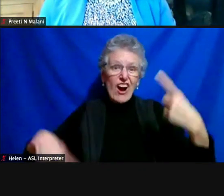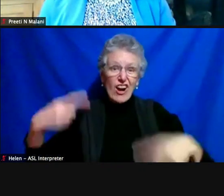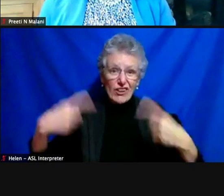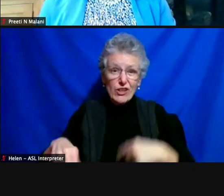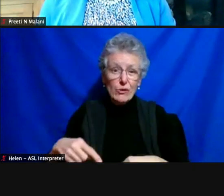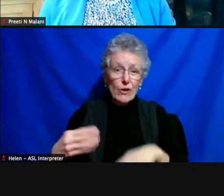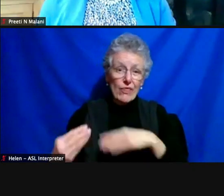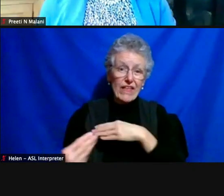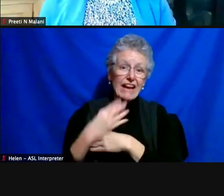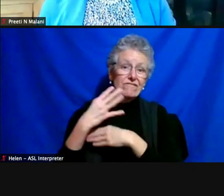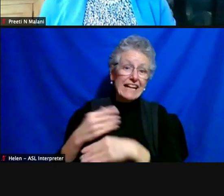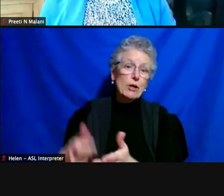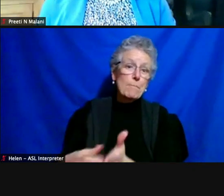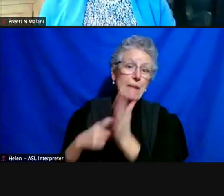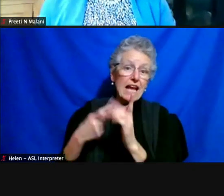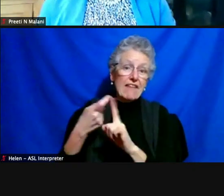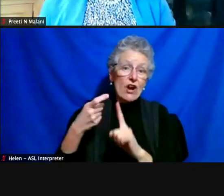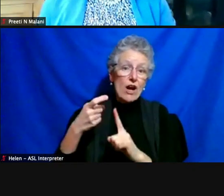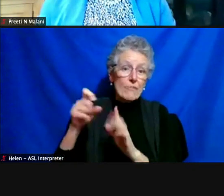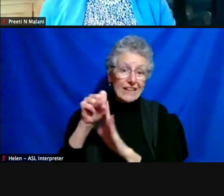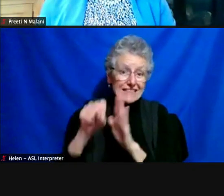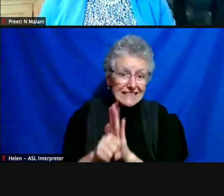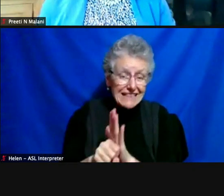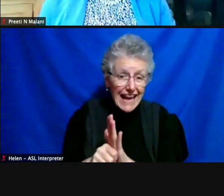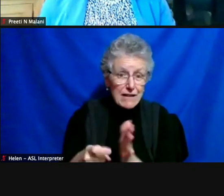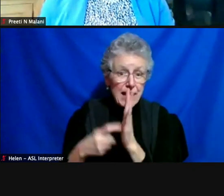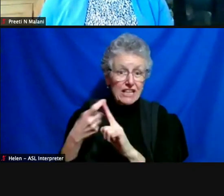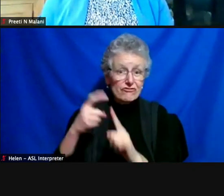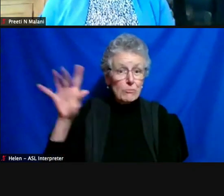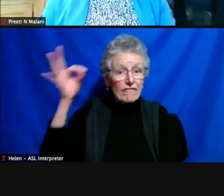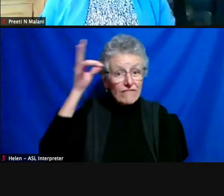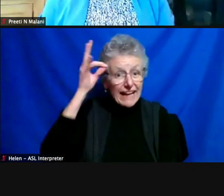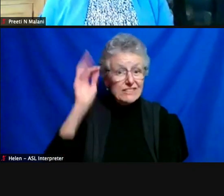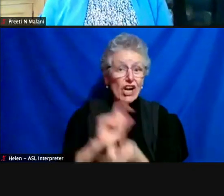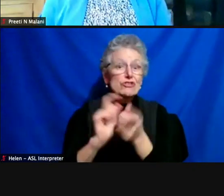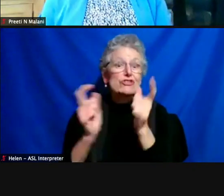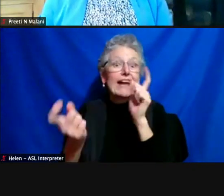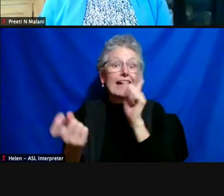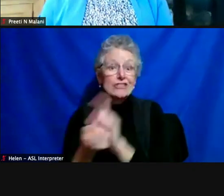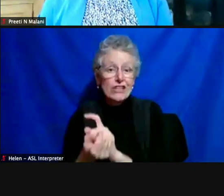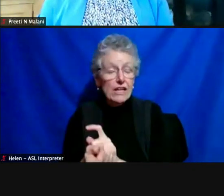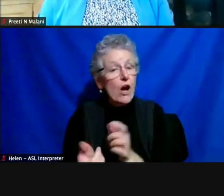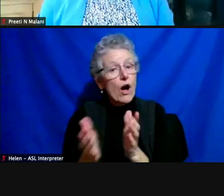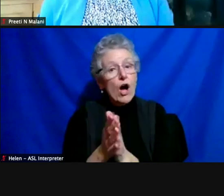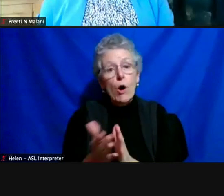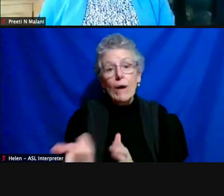from the state and from the feds are changing with time. And all we could ask is your forbearance.